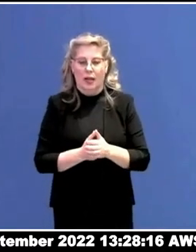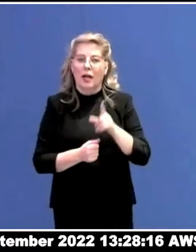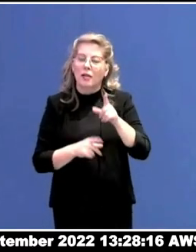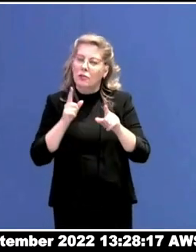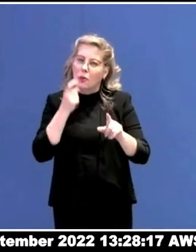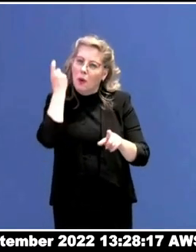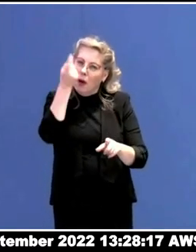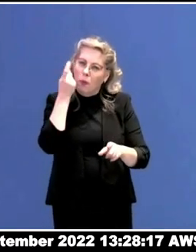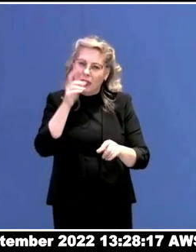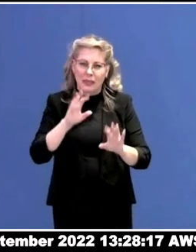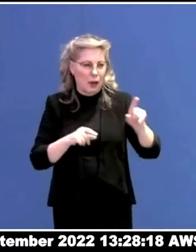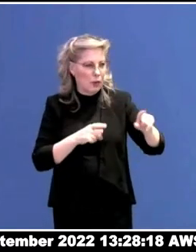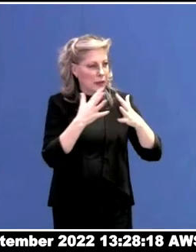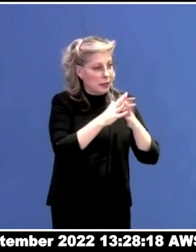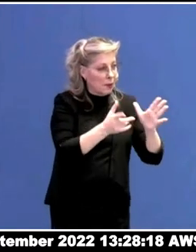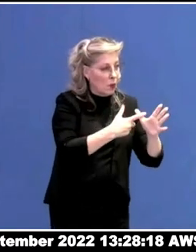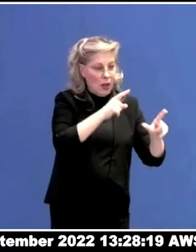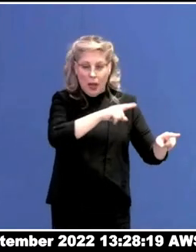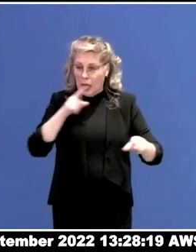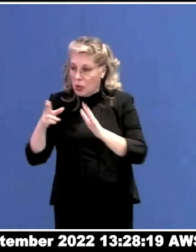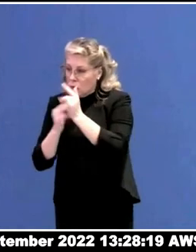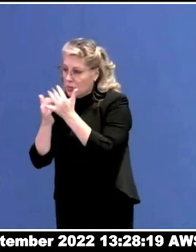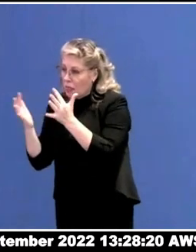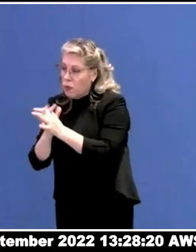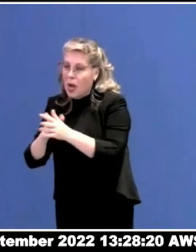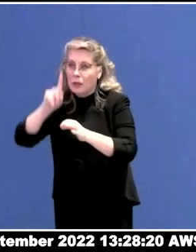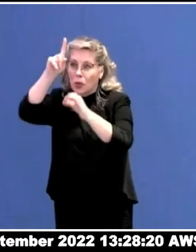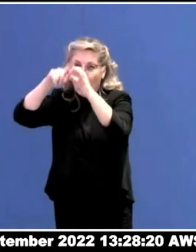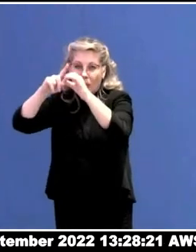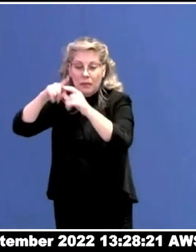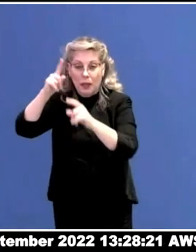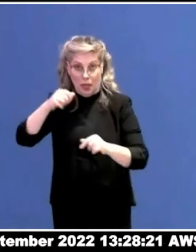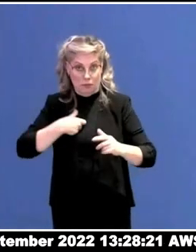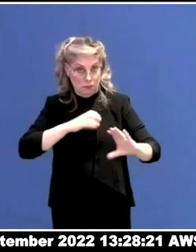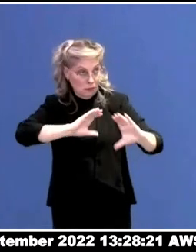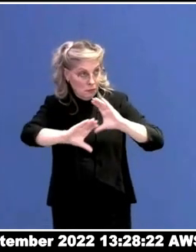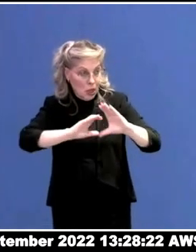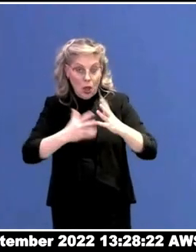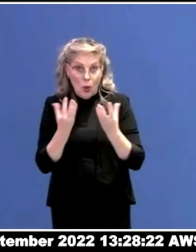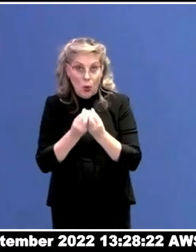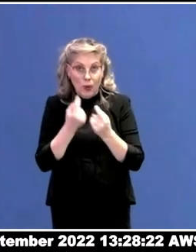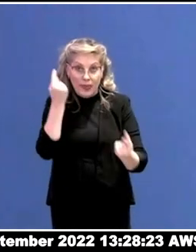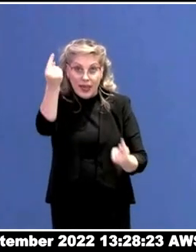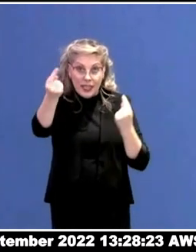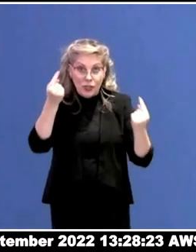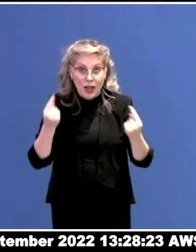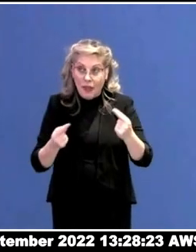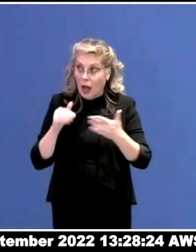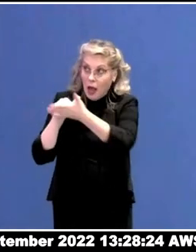To a very limited extent. I would say there is, you know - there is willingness.